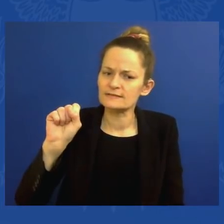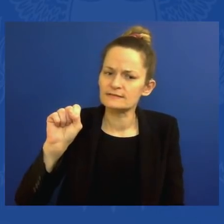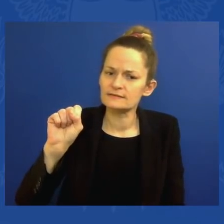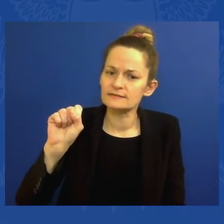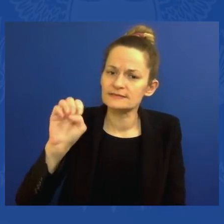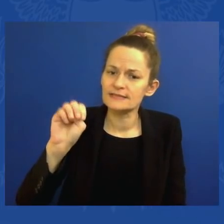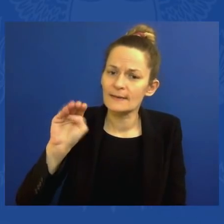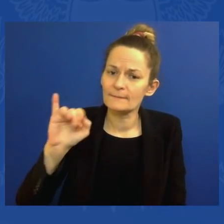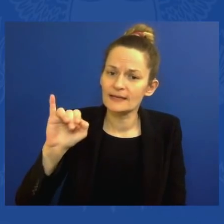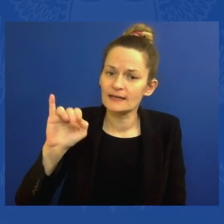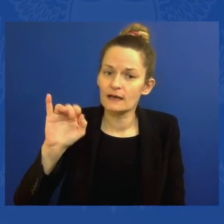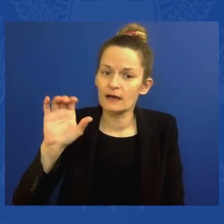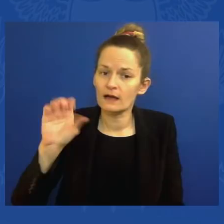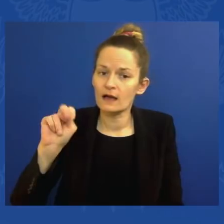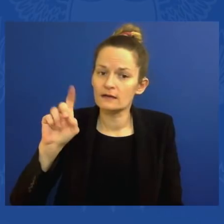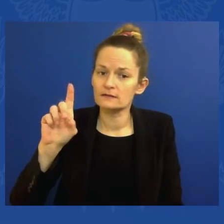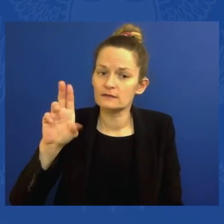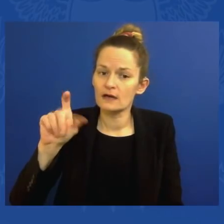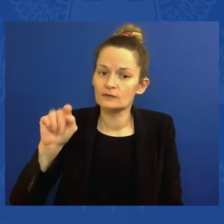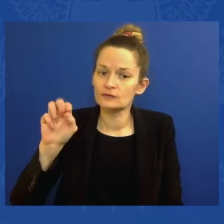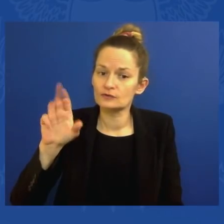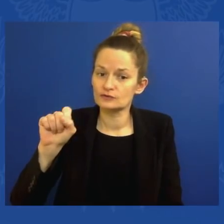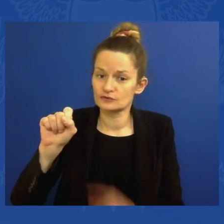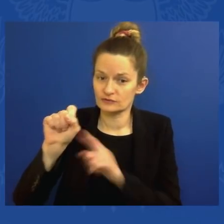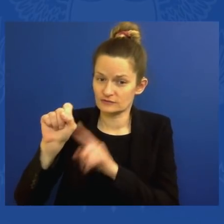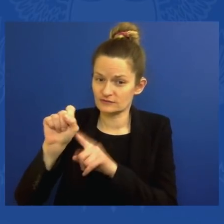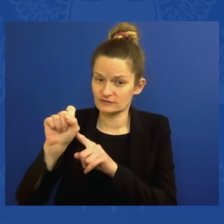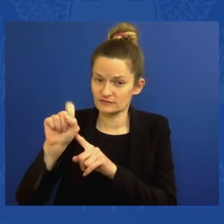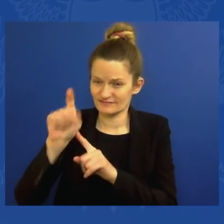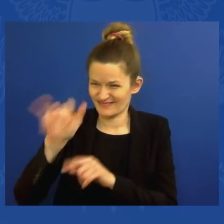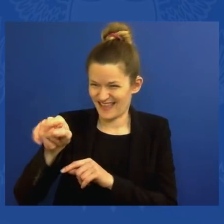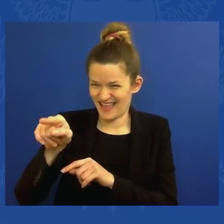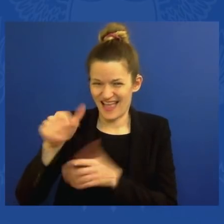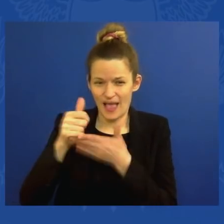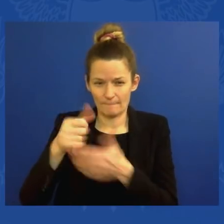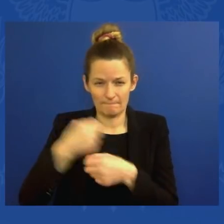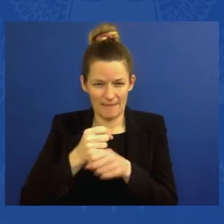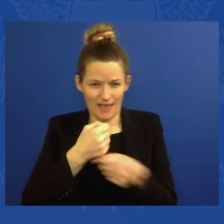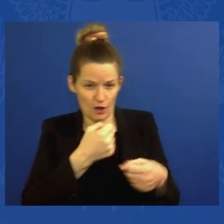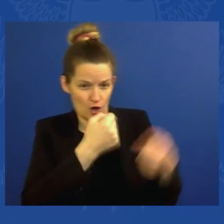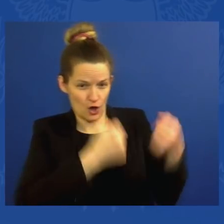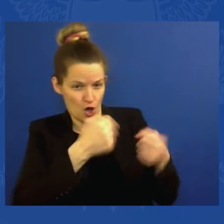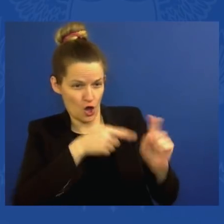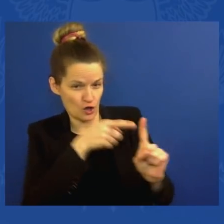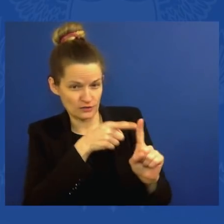And when we do that, when we focus on making sure that we make those again in the Unites States of America --